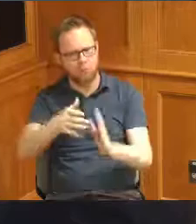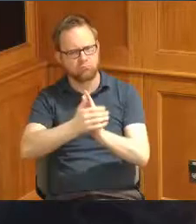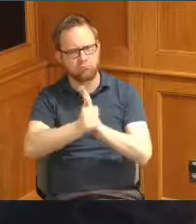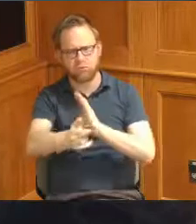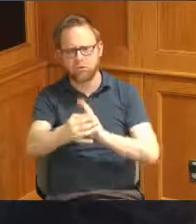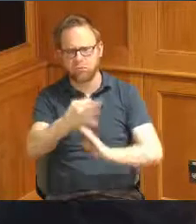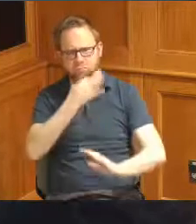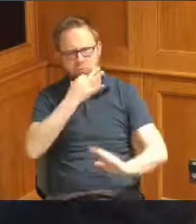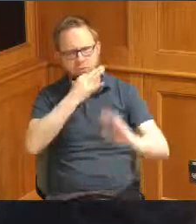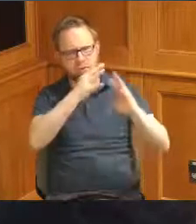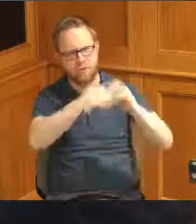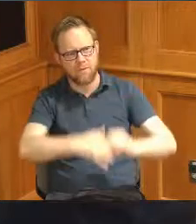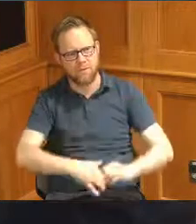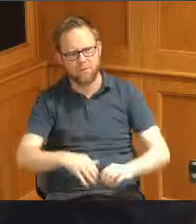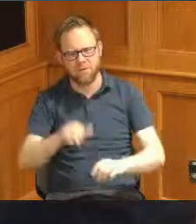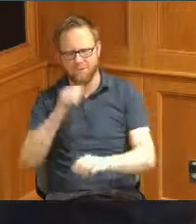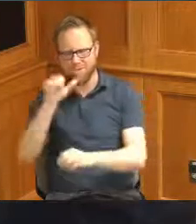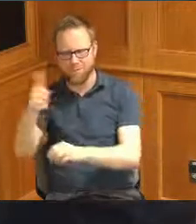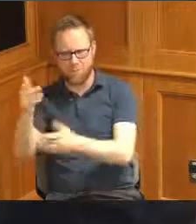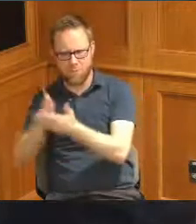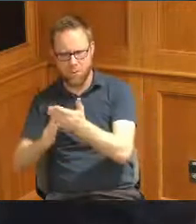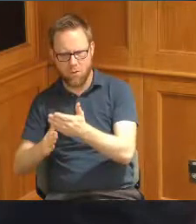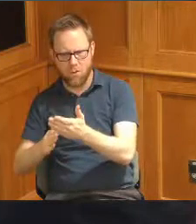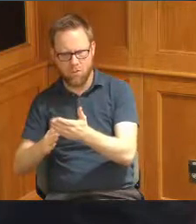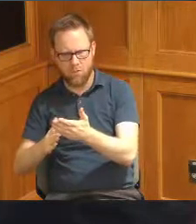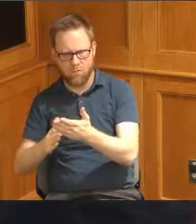not the other component of it I know it's gonna need a place where you can figure